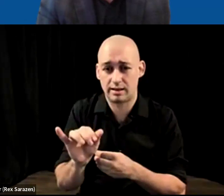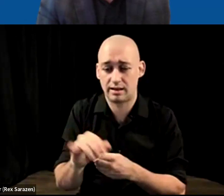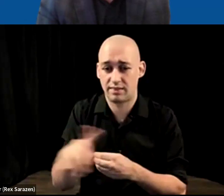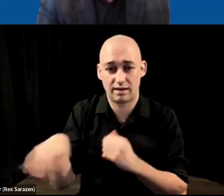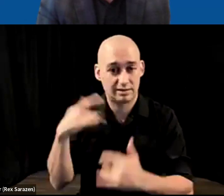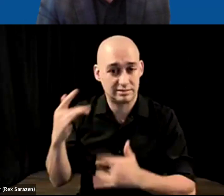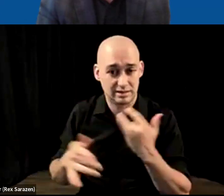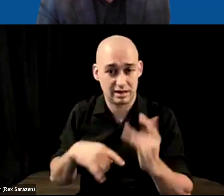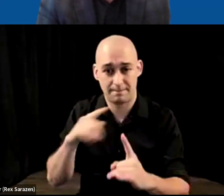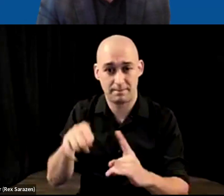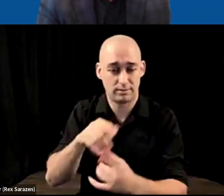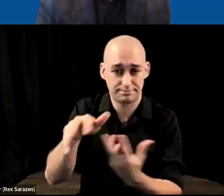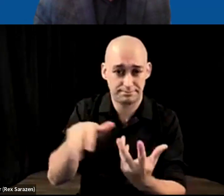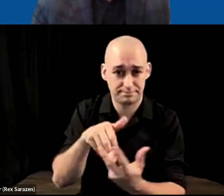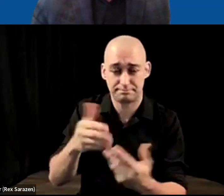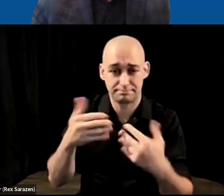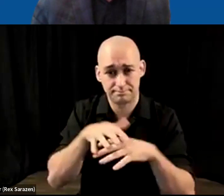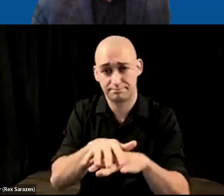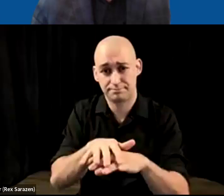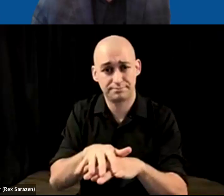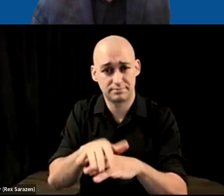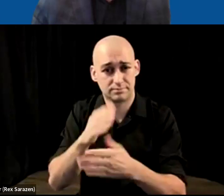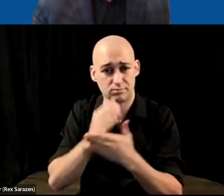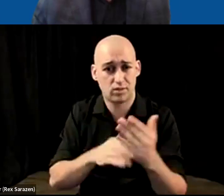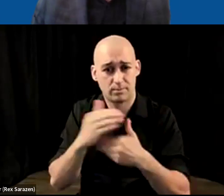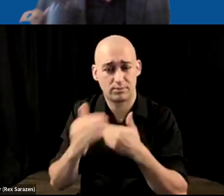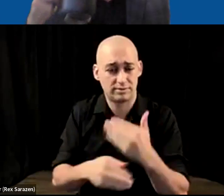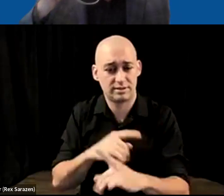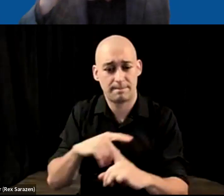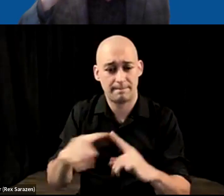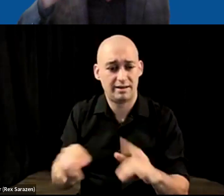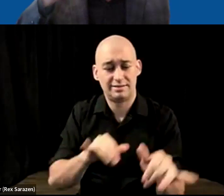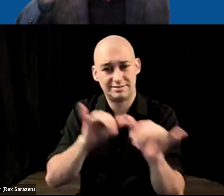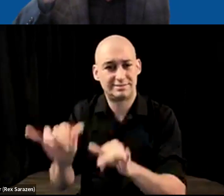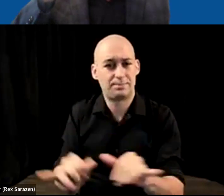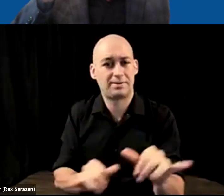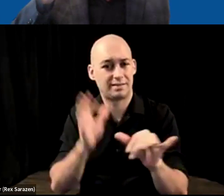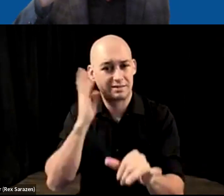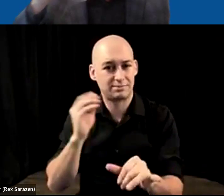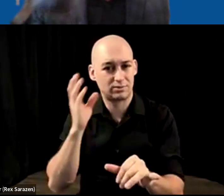engage in as part of this process, but just given some their typical experiences with restraint with